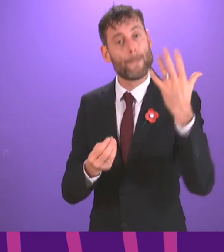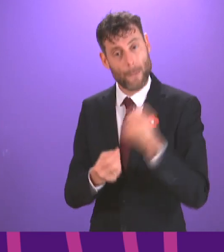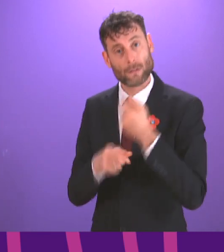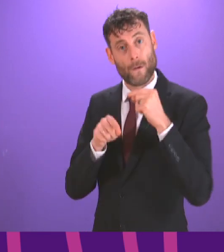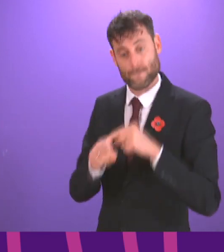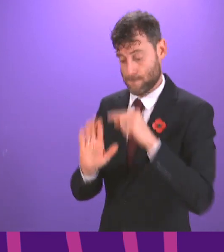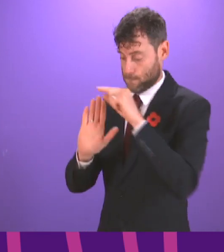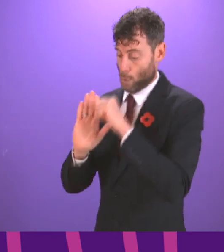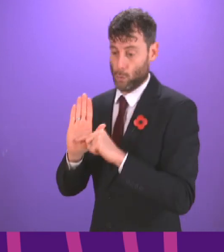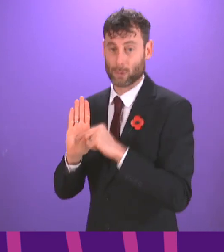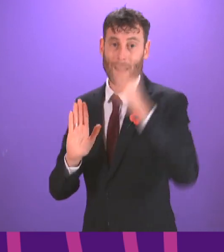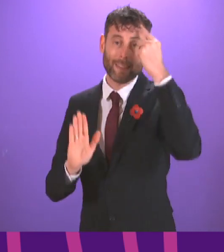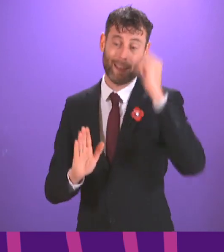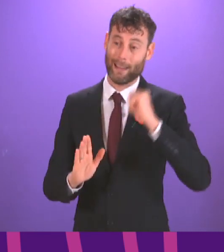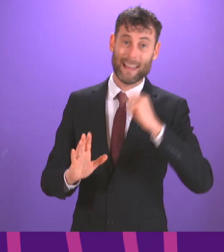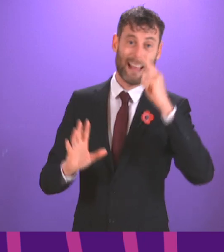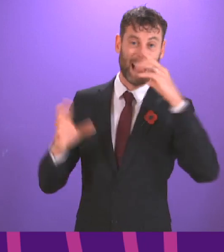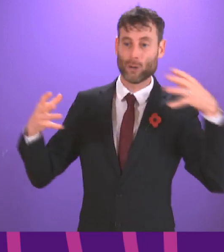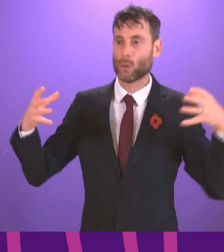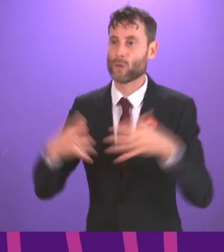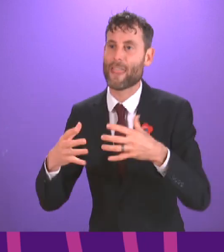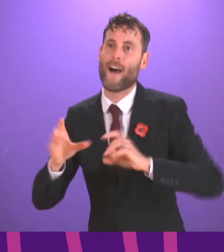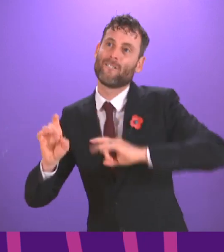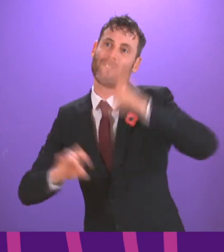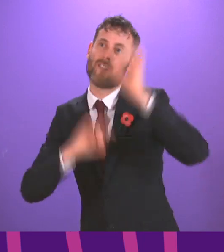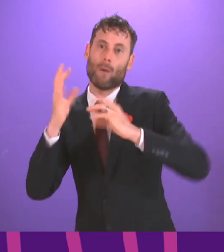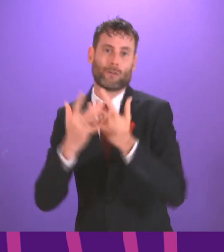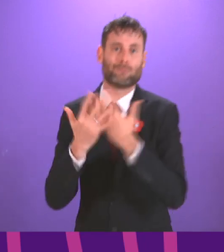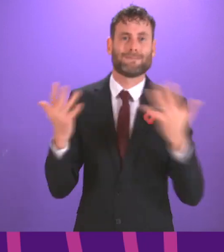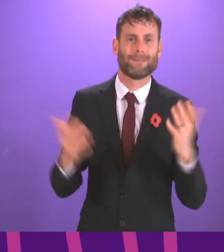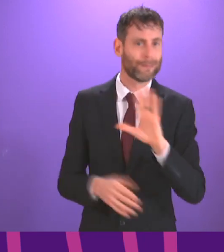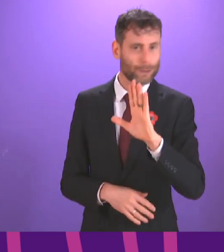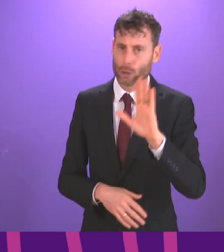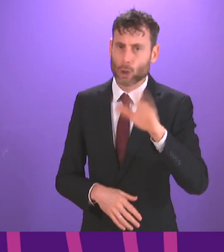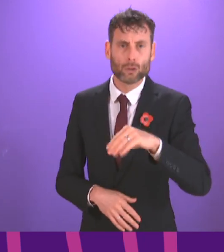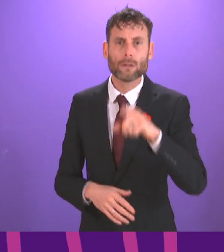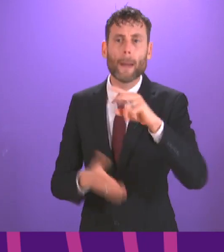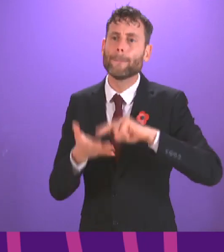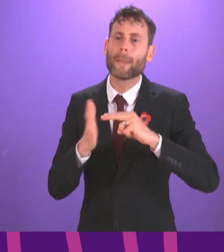to. Let me be very clear that people should not have private fireworks displays in gardens